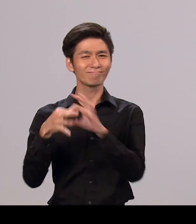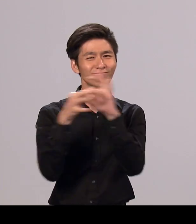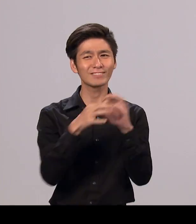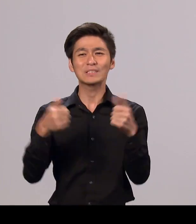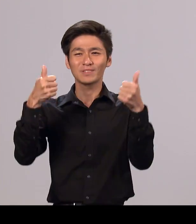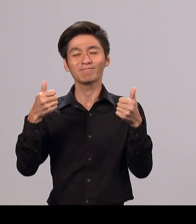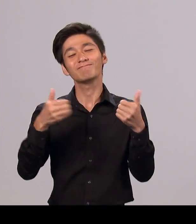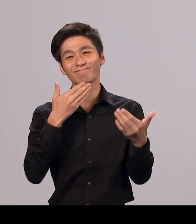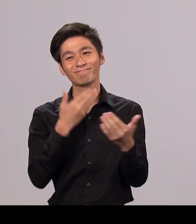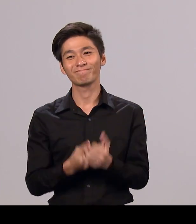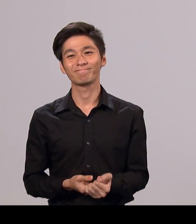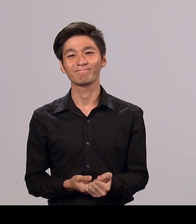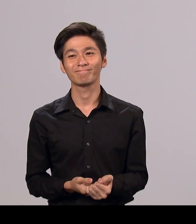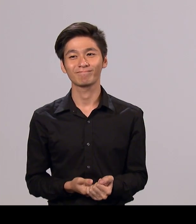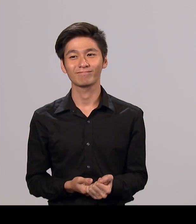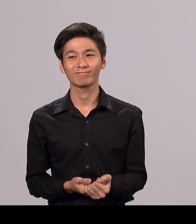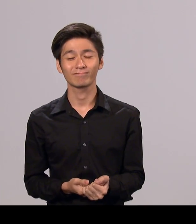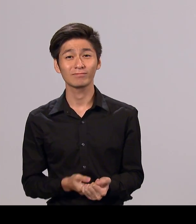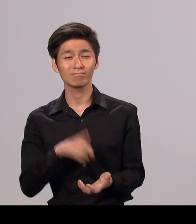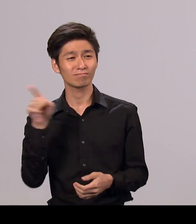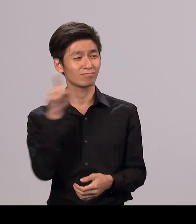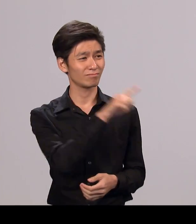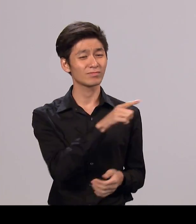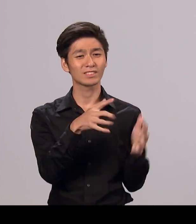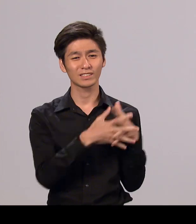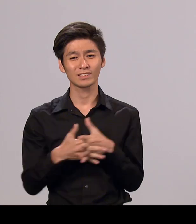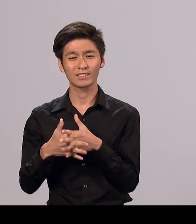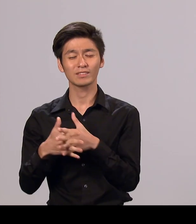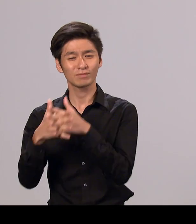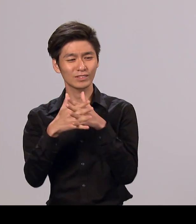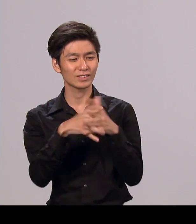And, in fact, both countries do aim to be on good terms with each other.